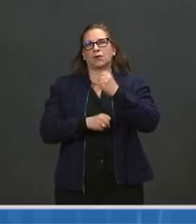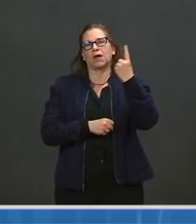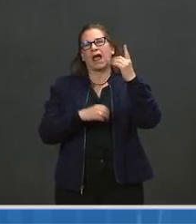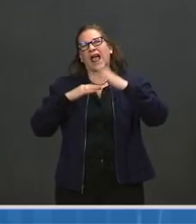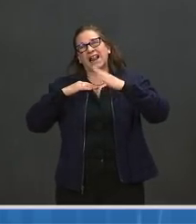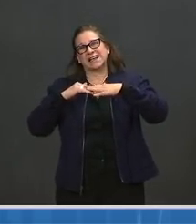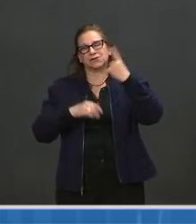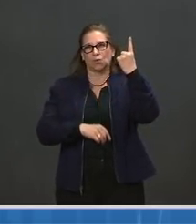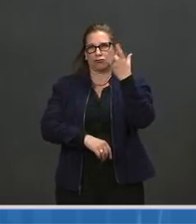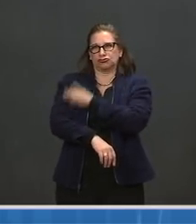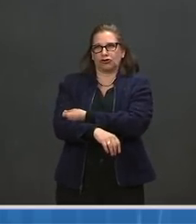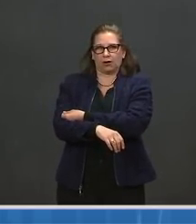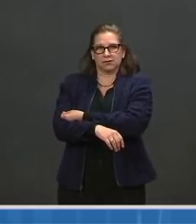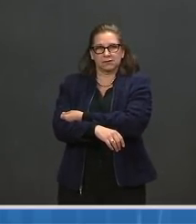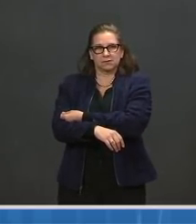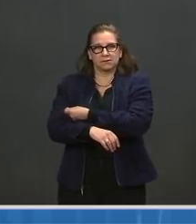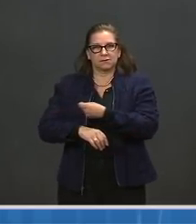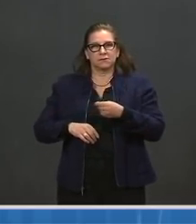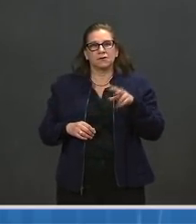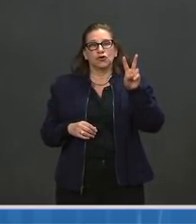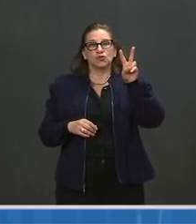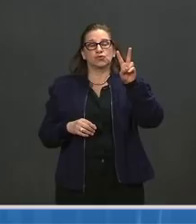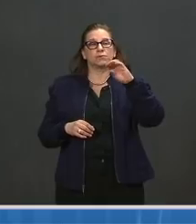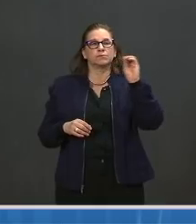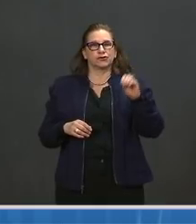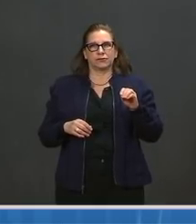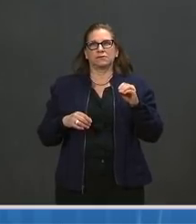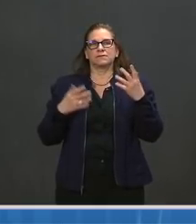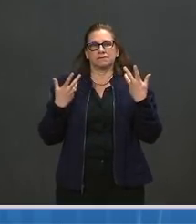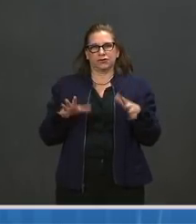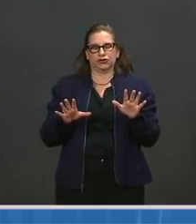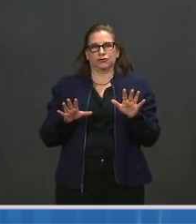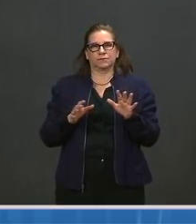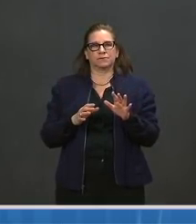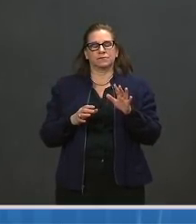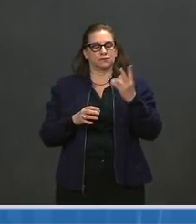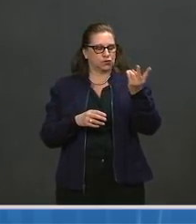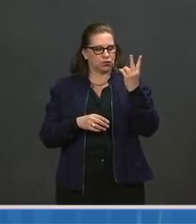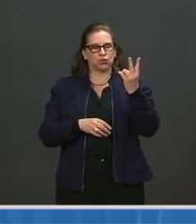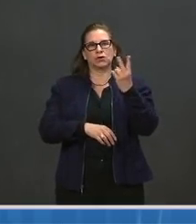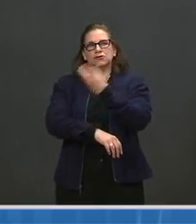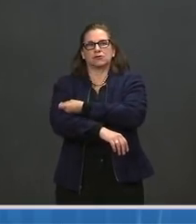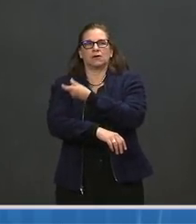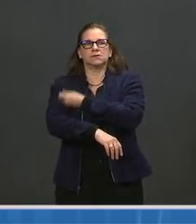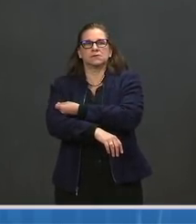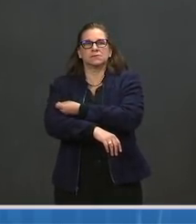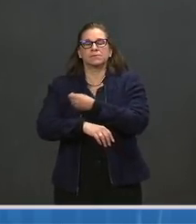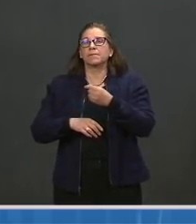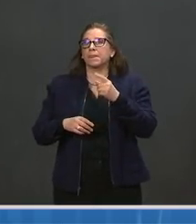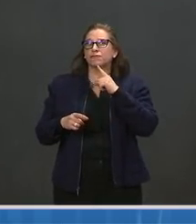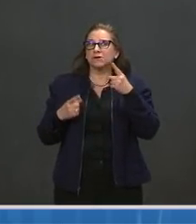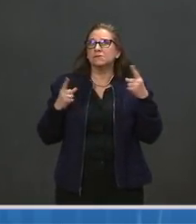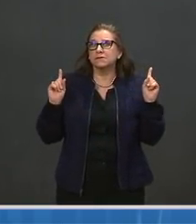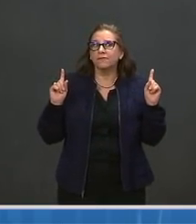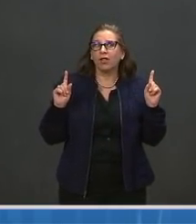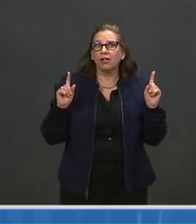And we have seen that the vaccines are working. With increasing numbers of those over 65 now fully vaccinated,